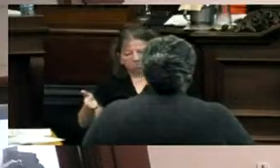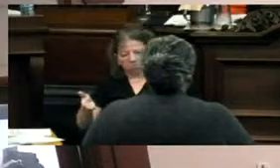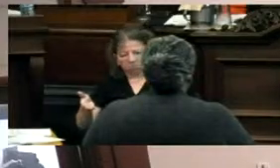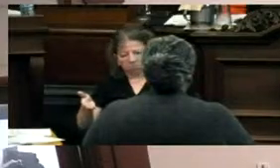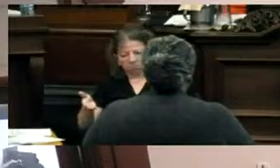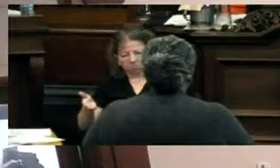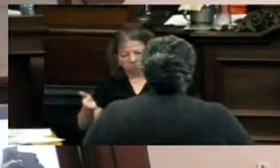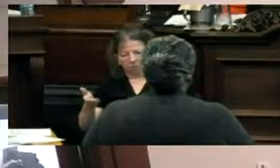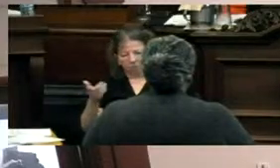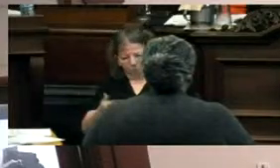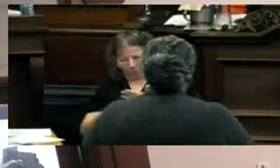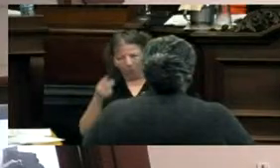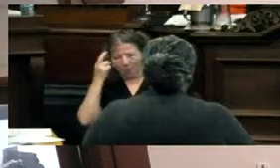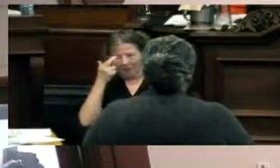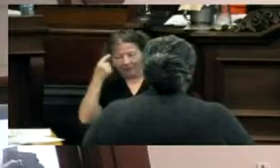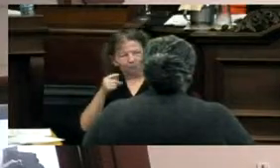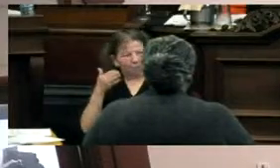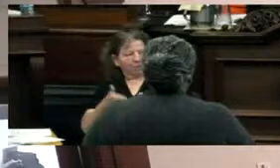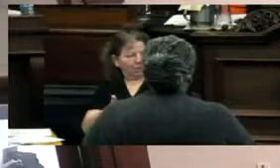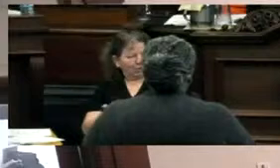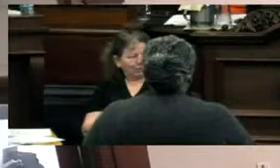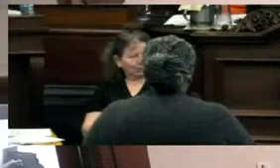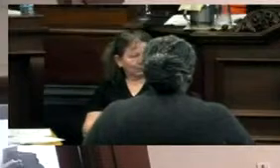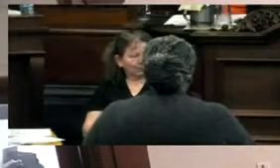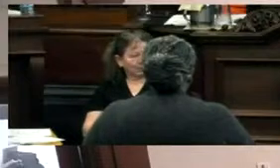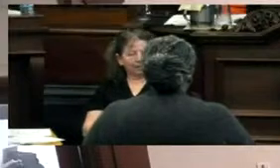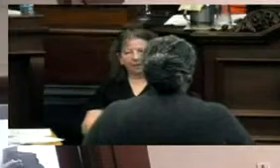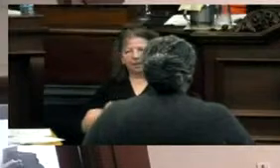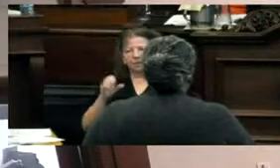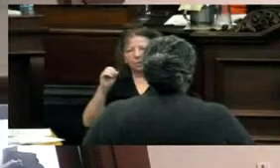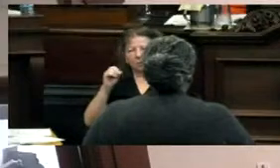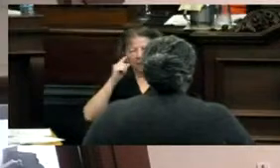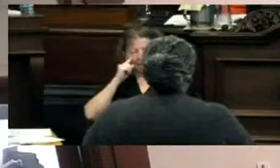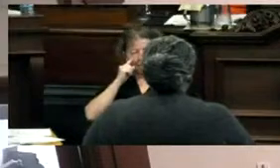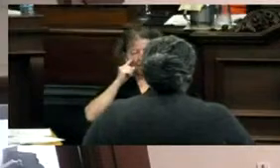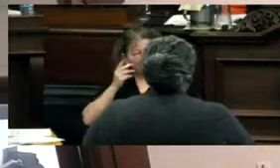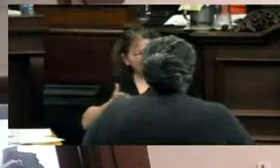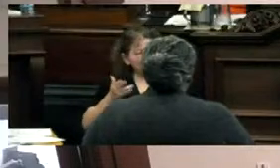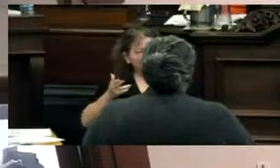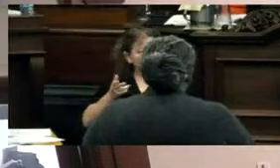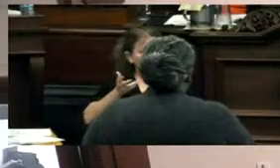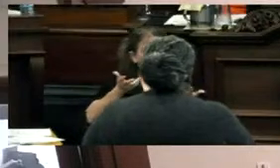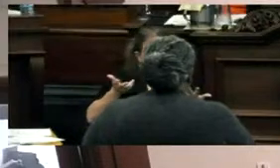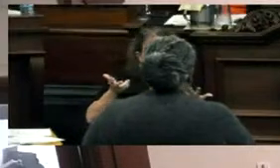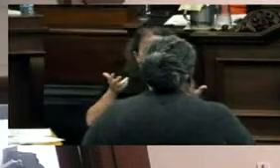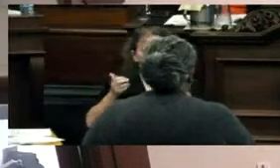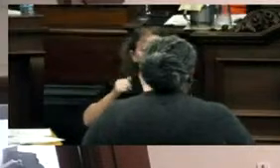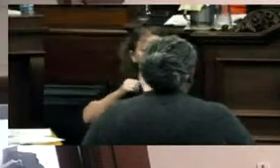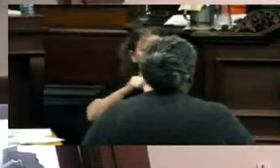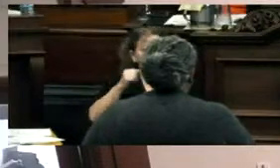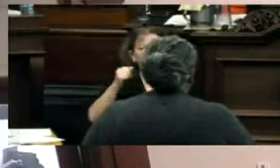deeply in line with what is